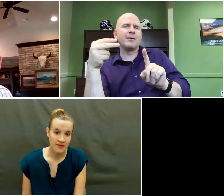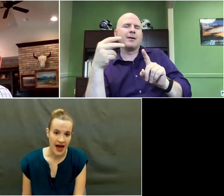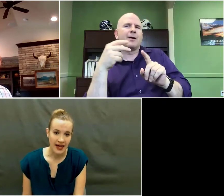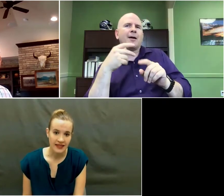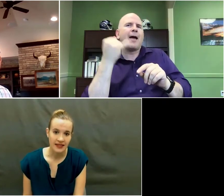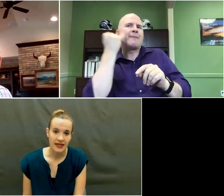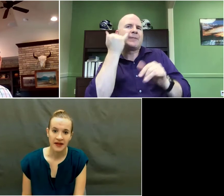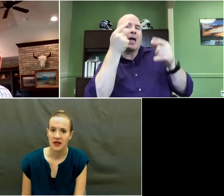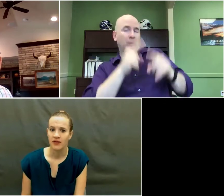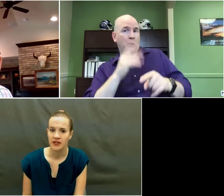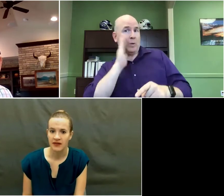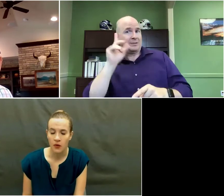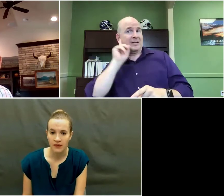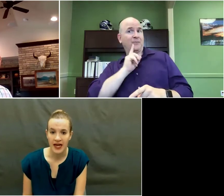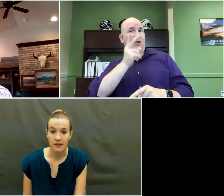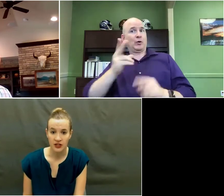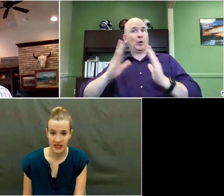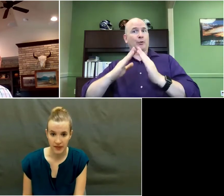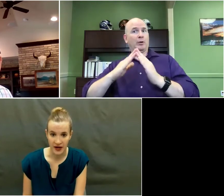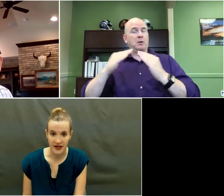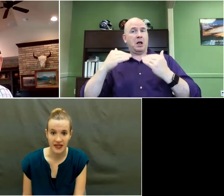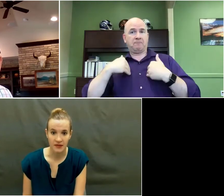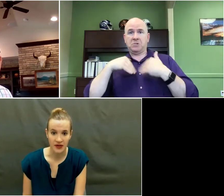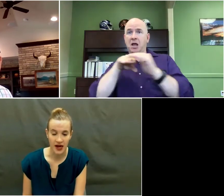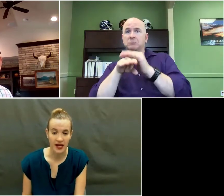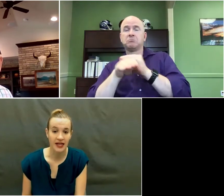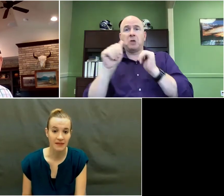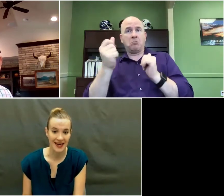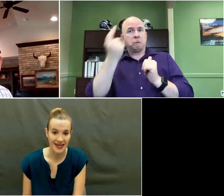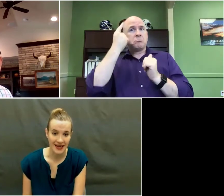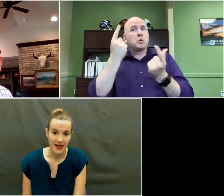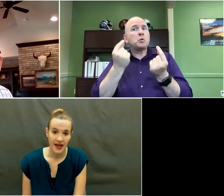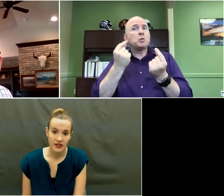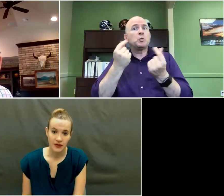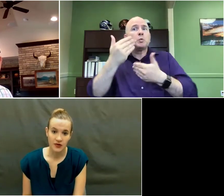that, Gallaudet University formed an emergency preparedness community uh, committee to ensure